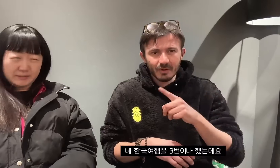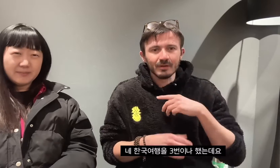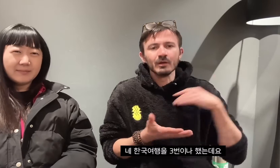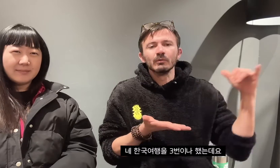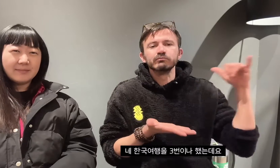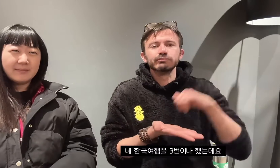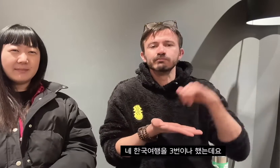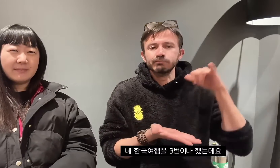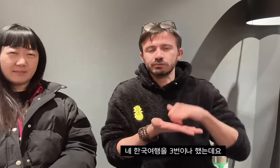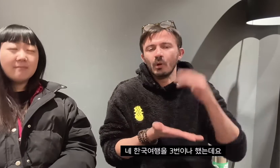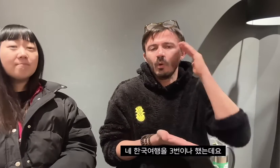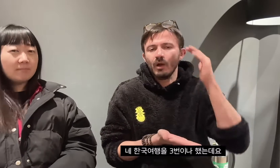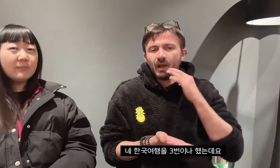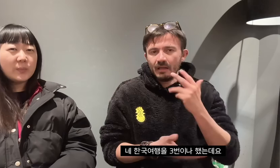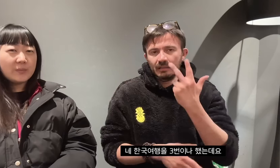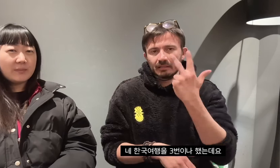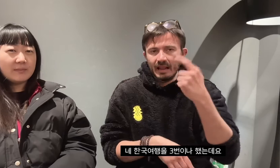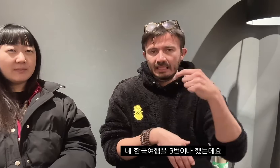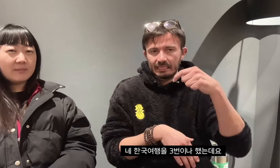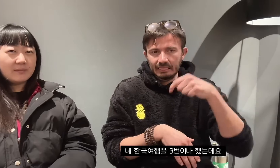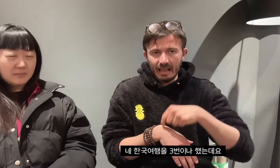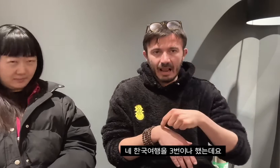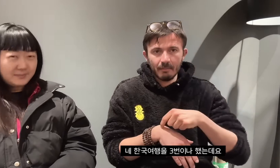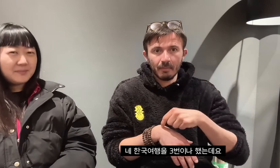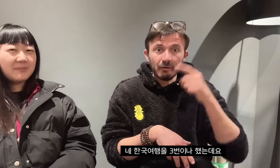Yes. I have been to Korea 3 times.